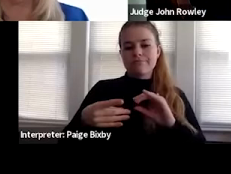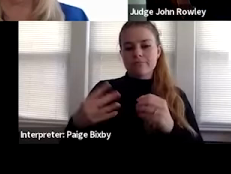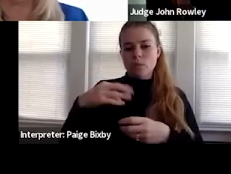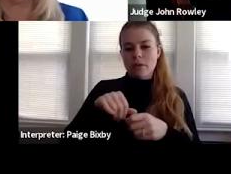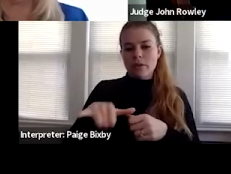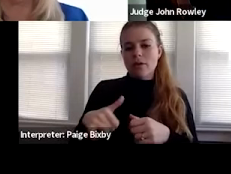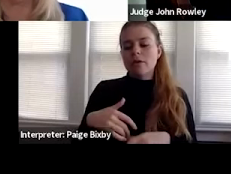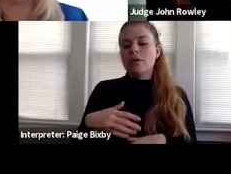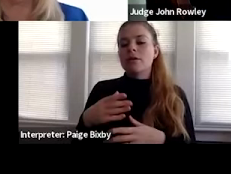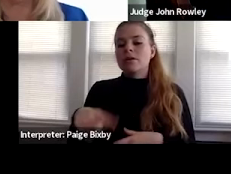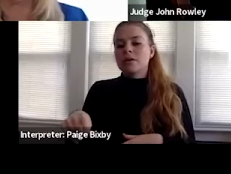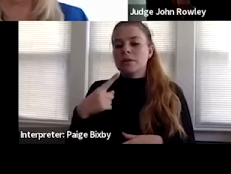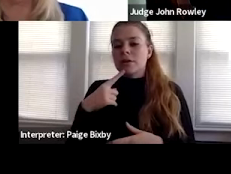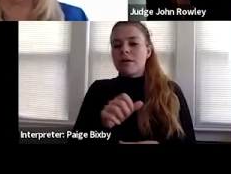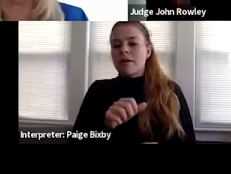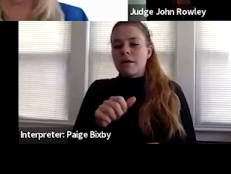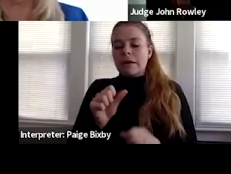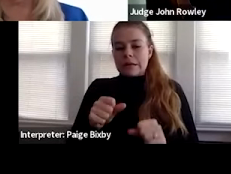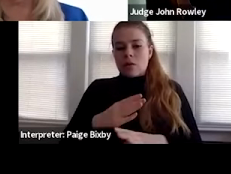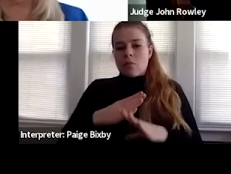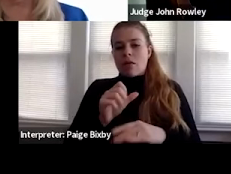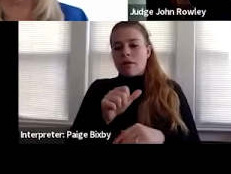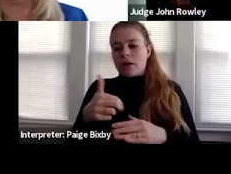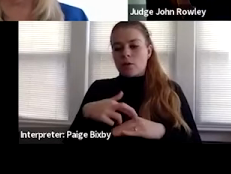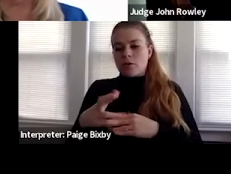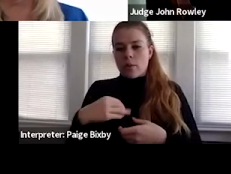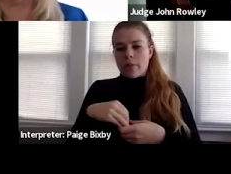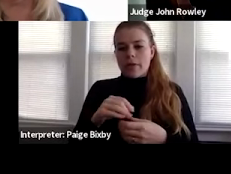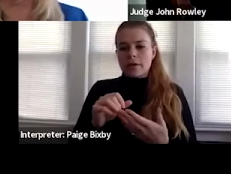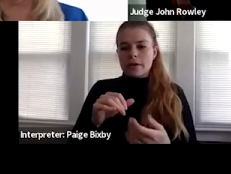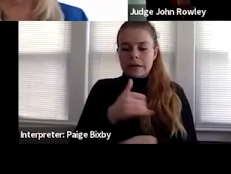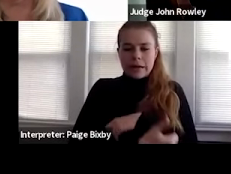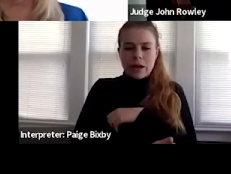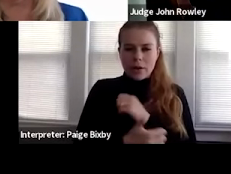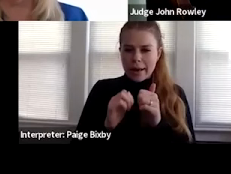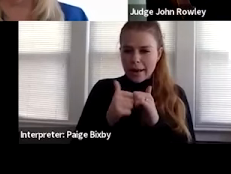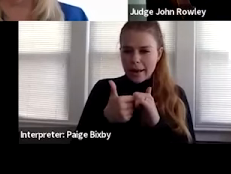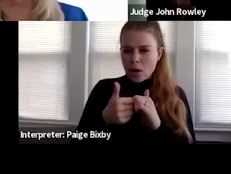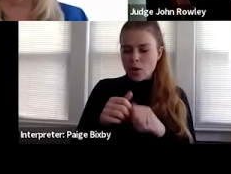can block any referral in their county. How have defense attorneys responded